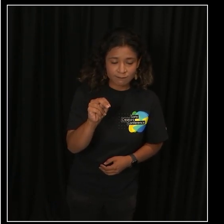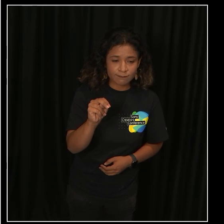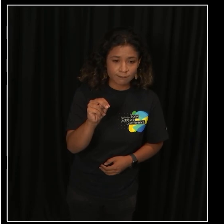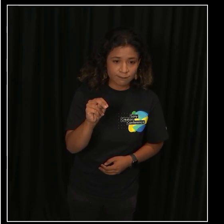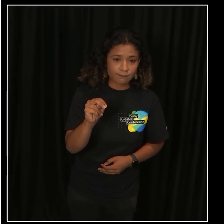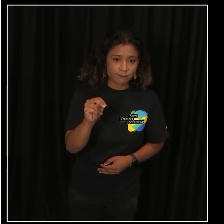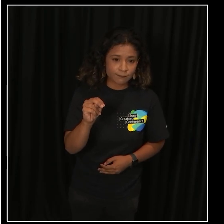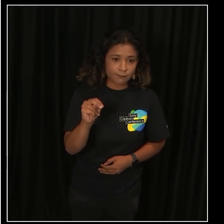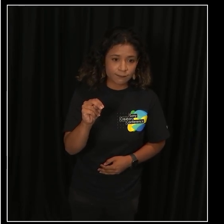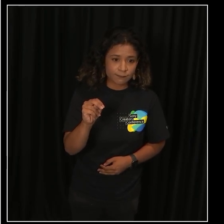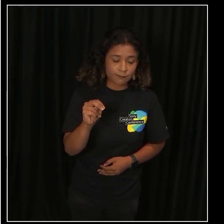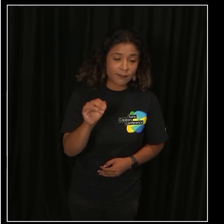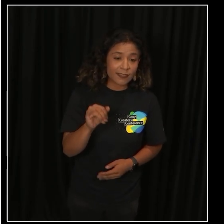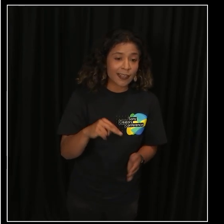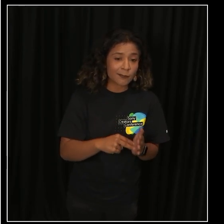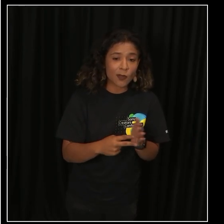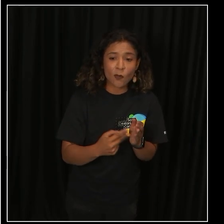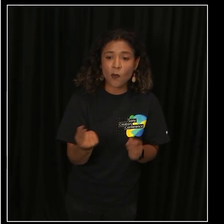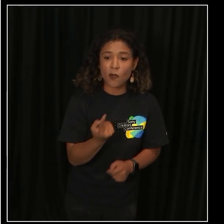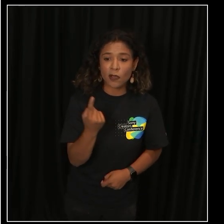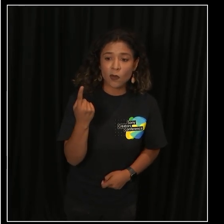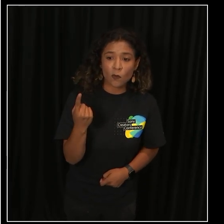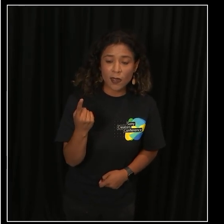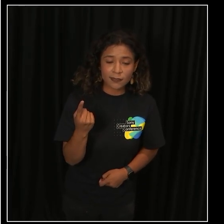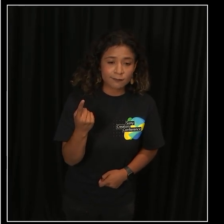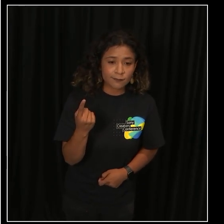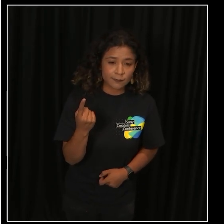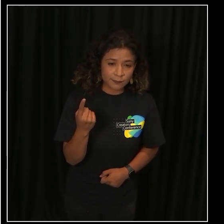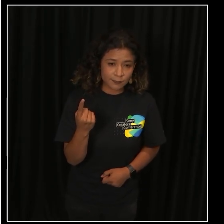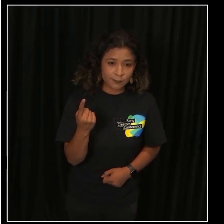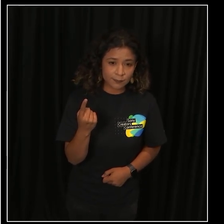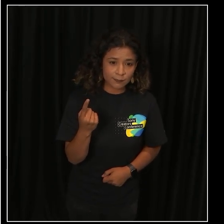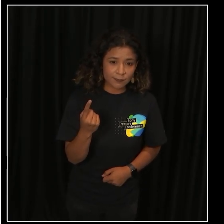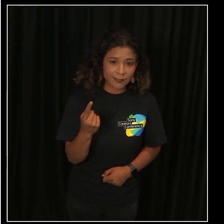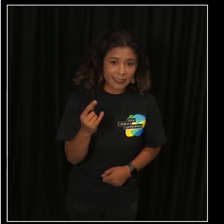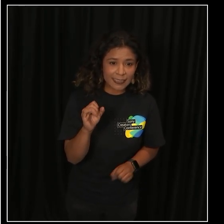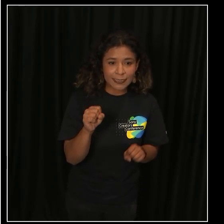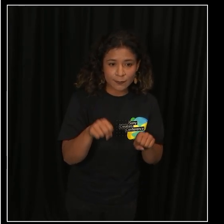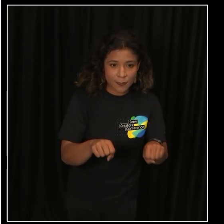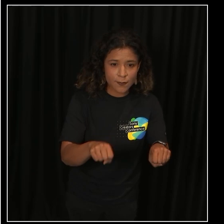Therefore, only one ray tracing set is perf worked.